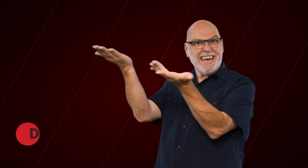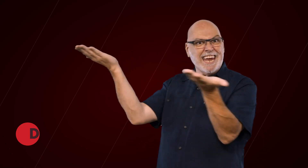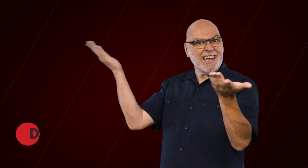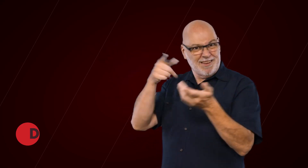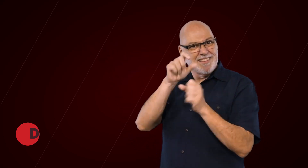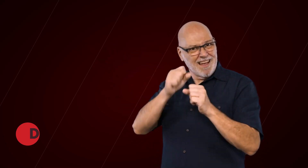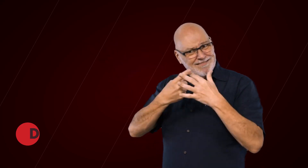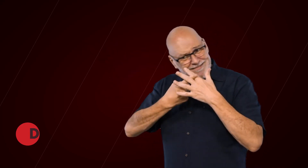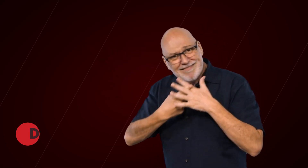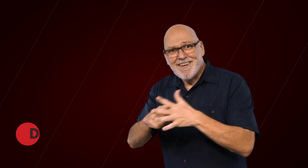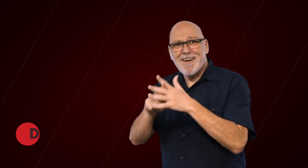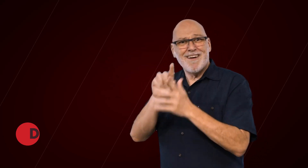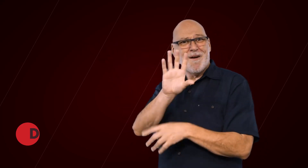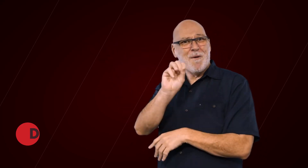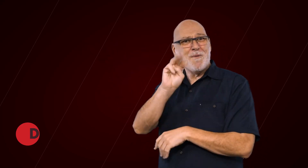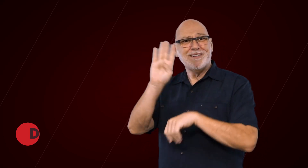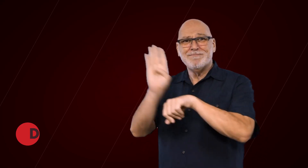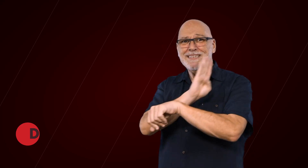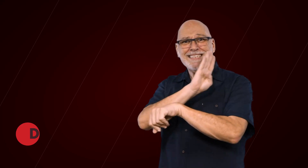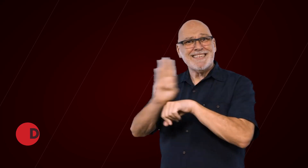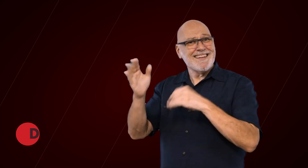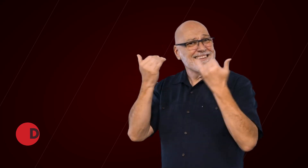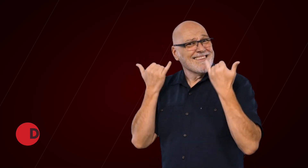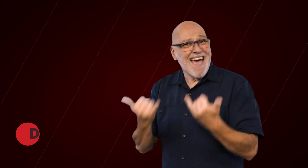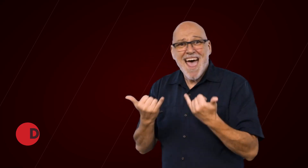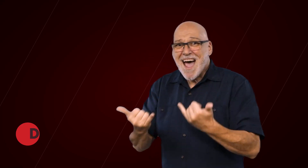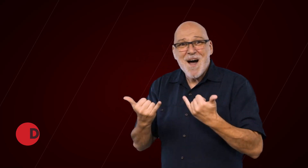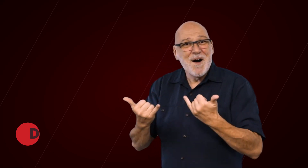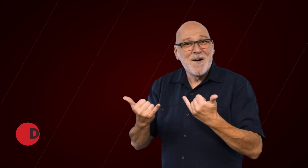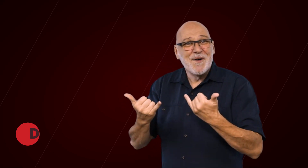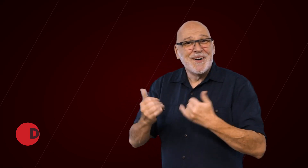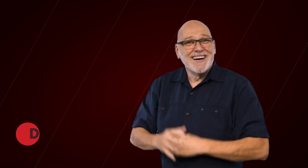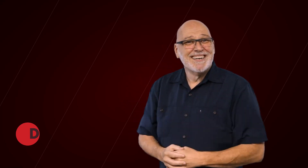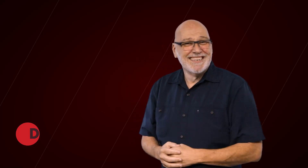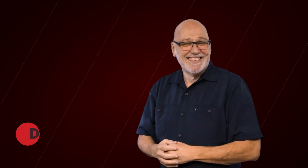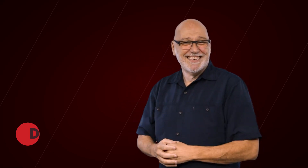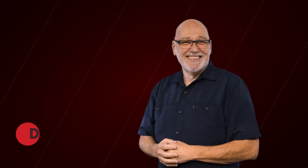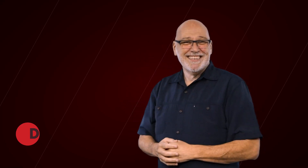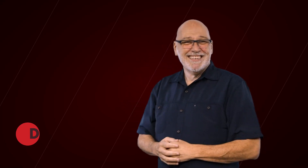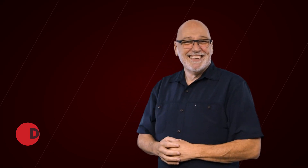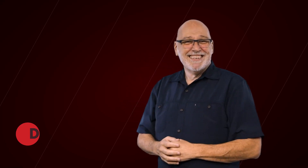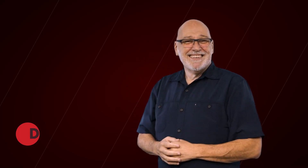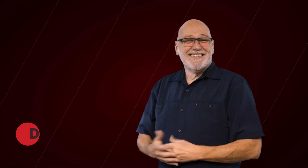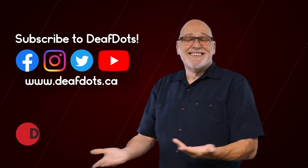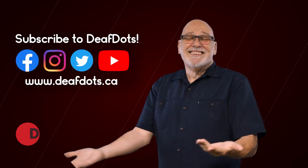out there to help you start your own business now!